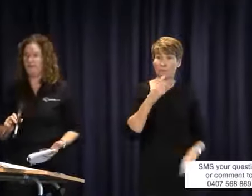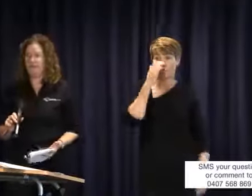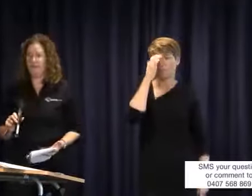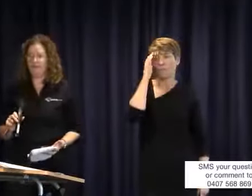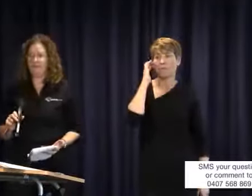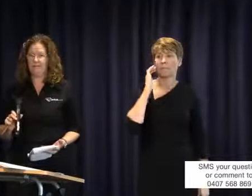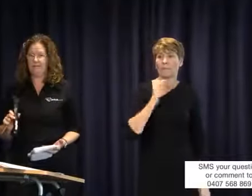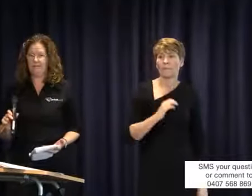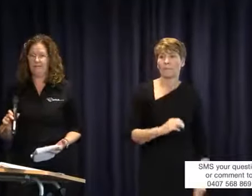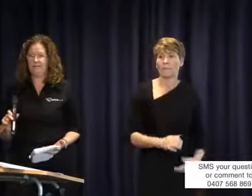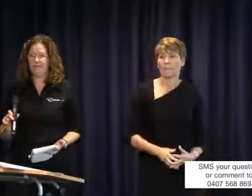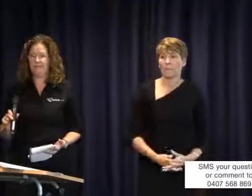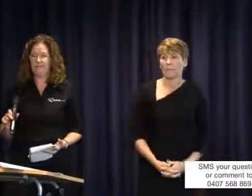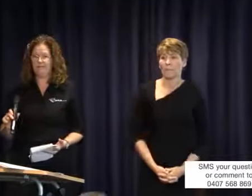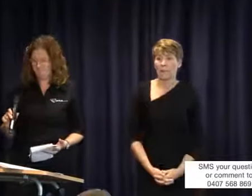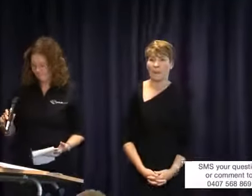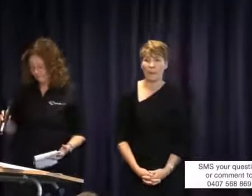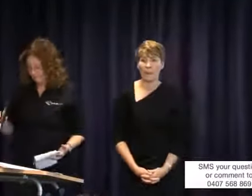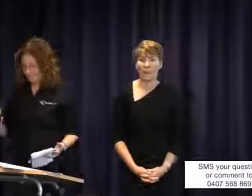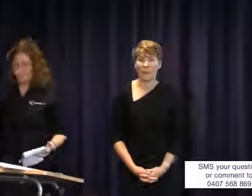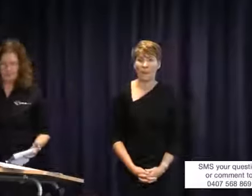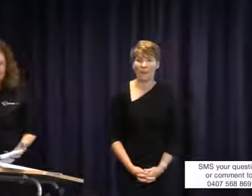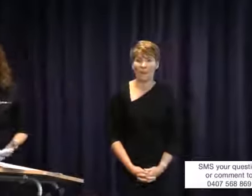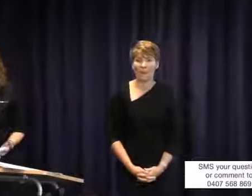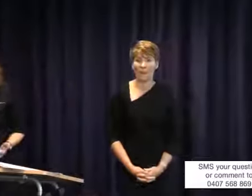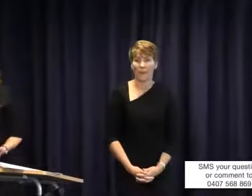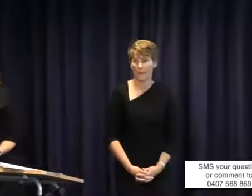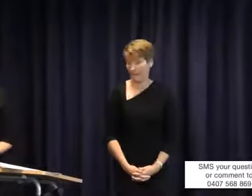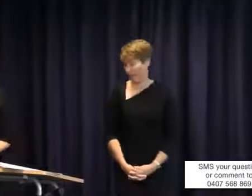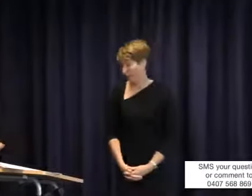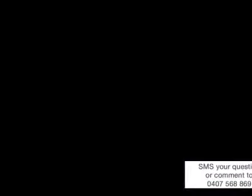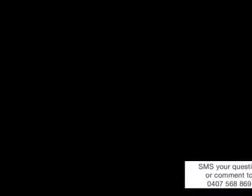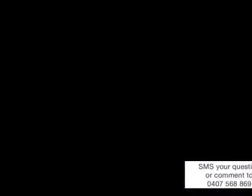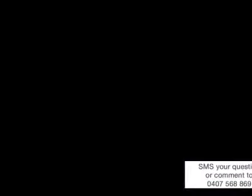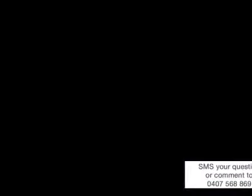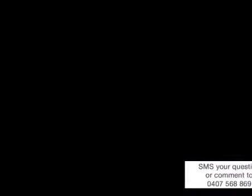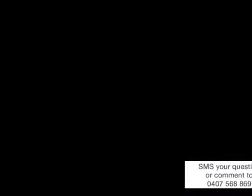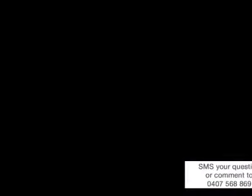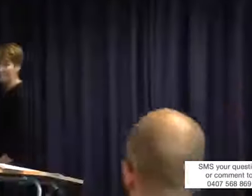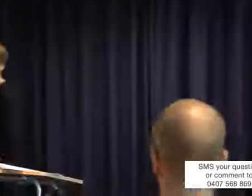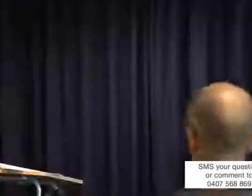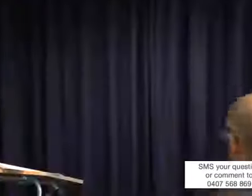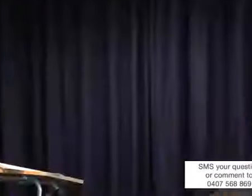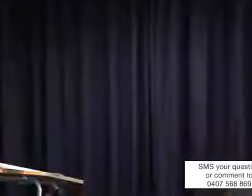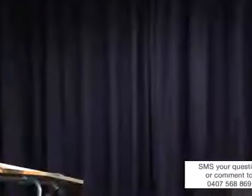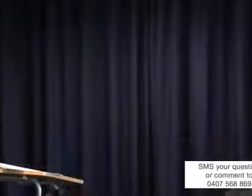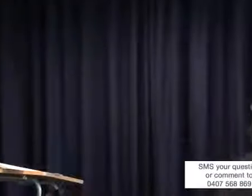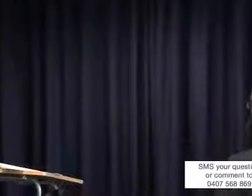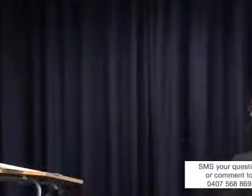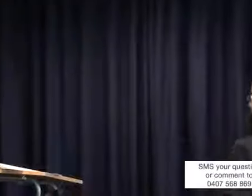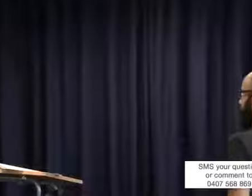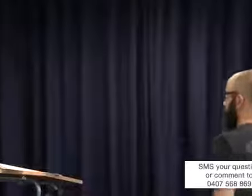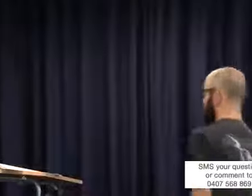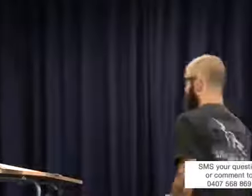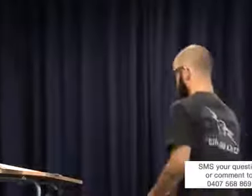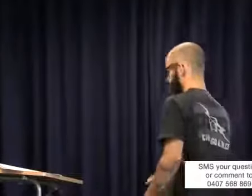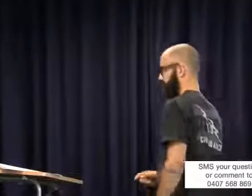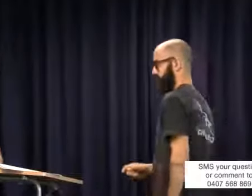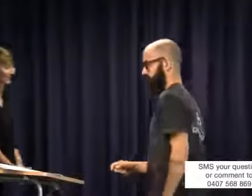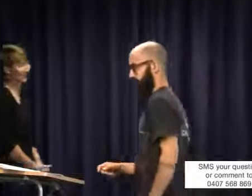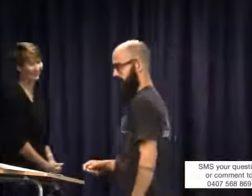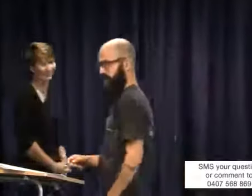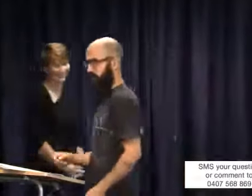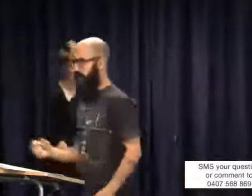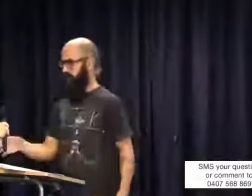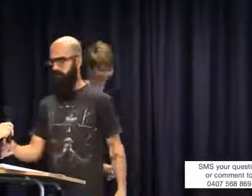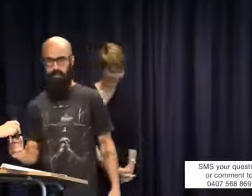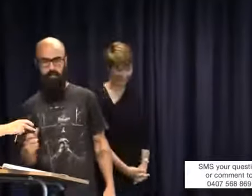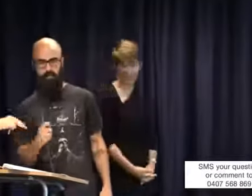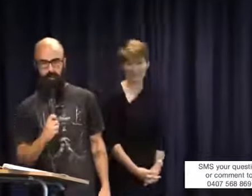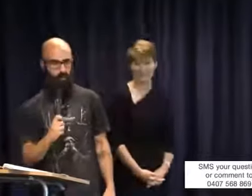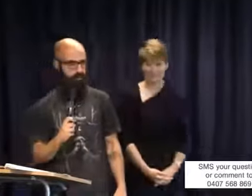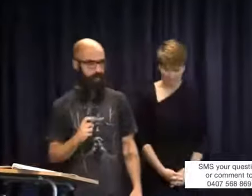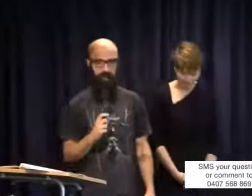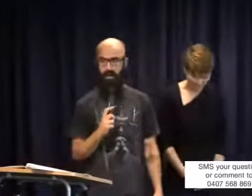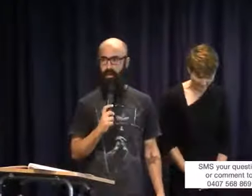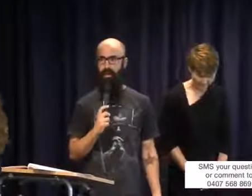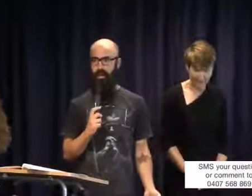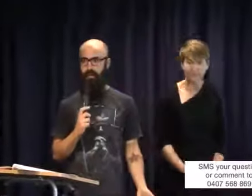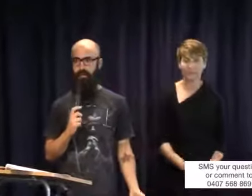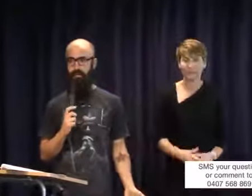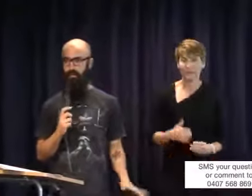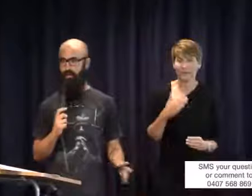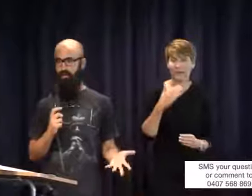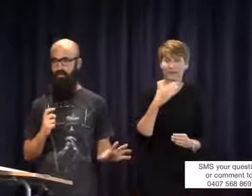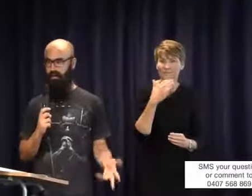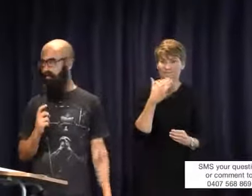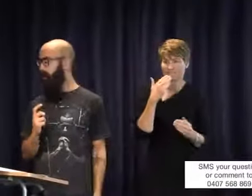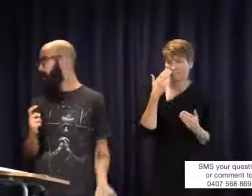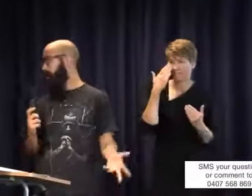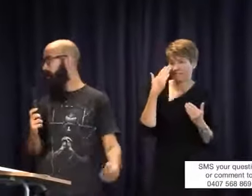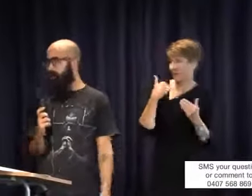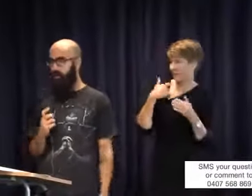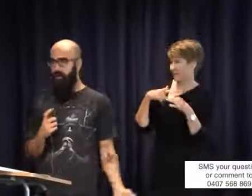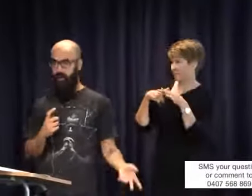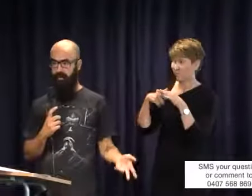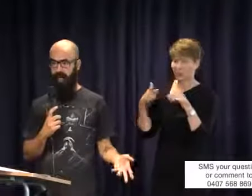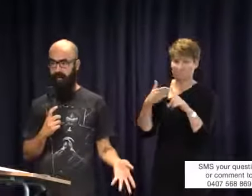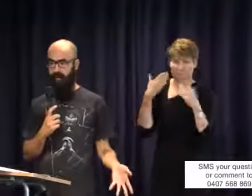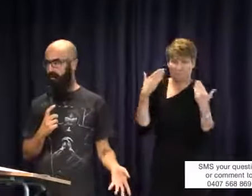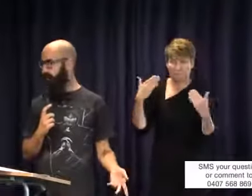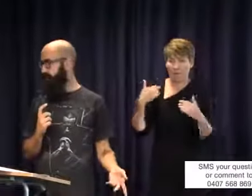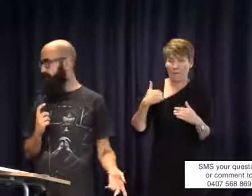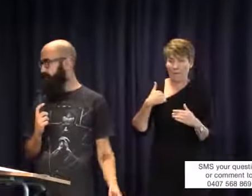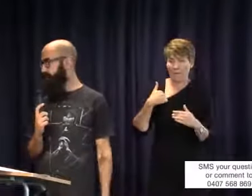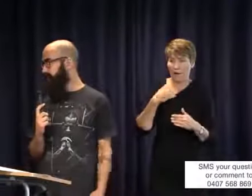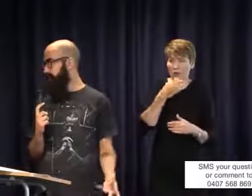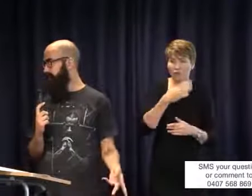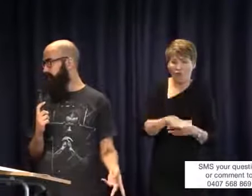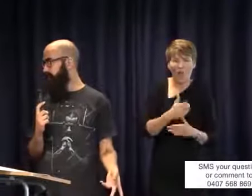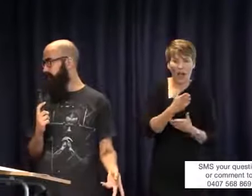I don't know how this question is relevant, I don't know. My child is half deaf. He is